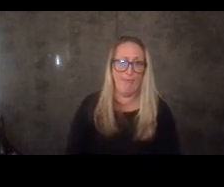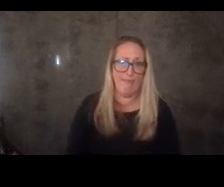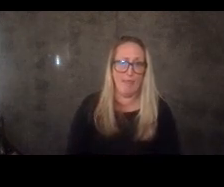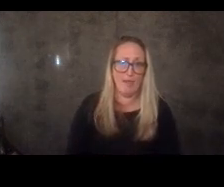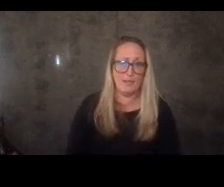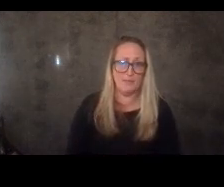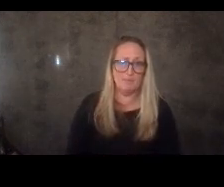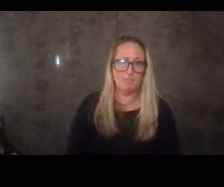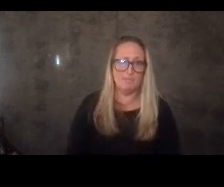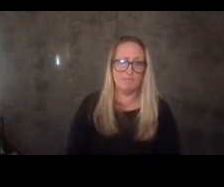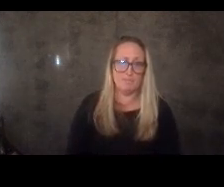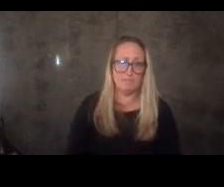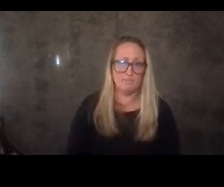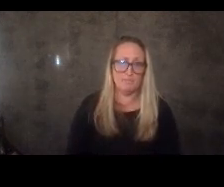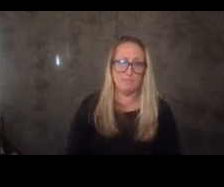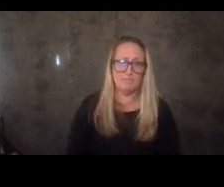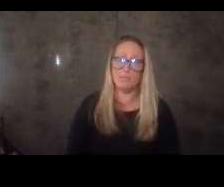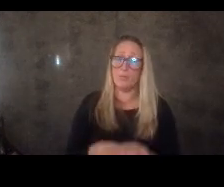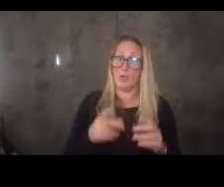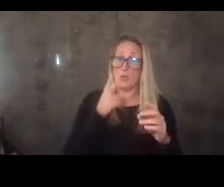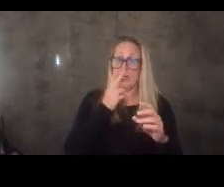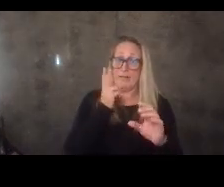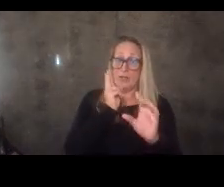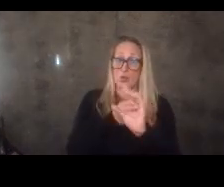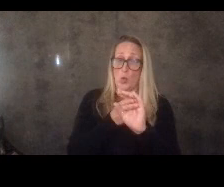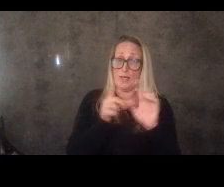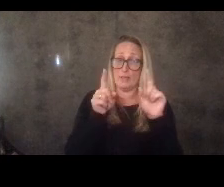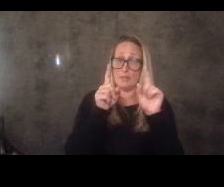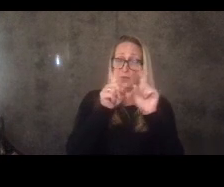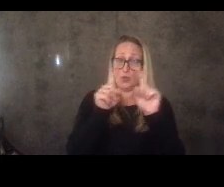Now on the join screen, here is where you can quickly check